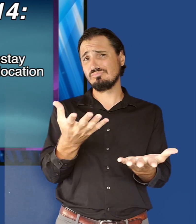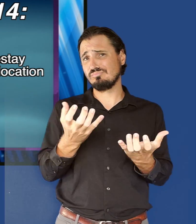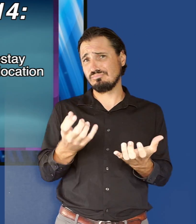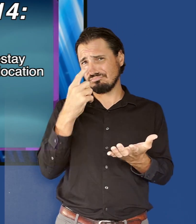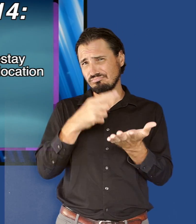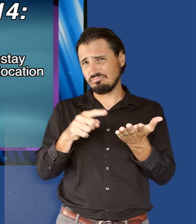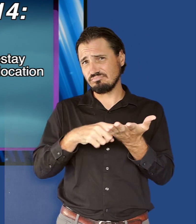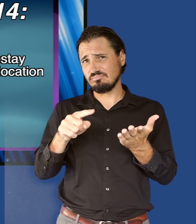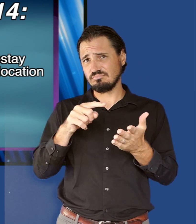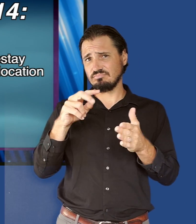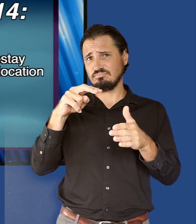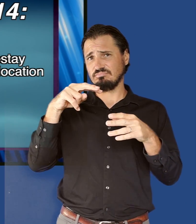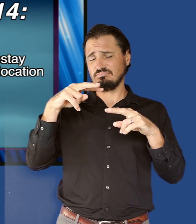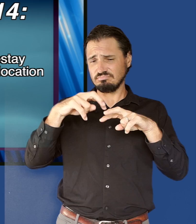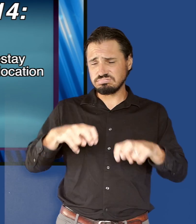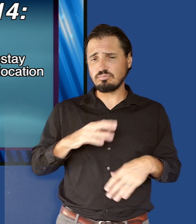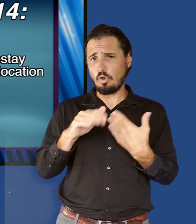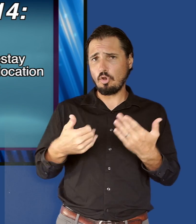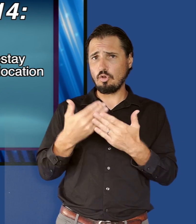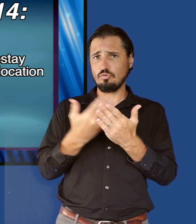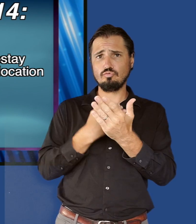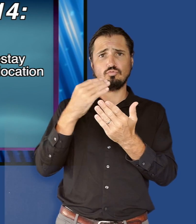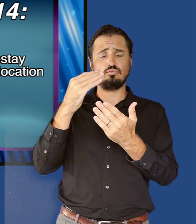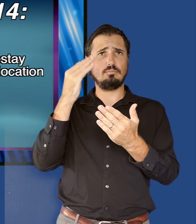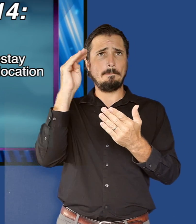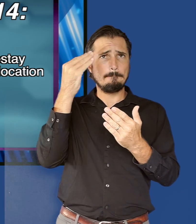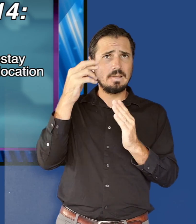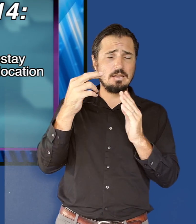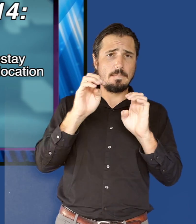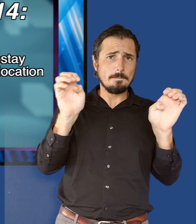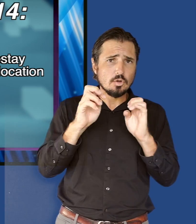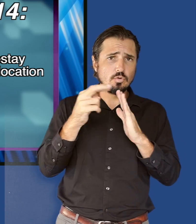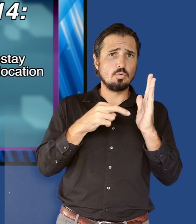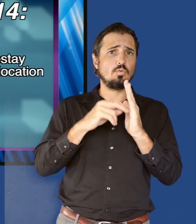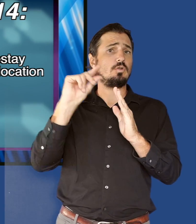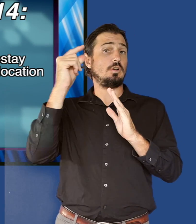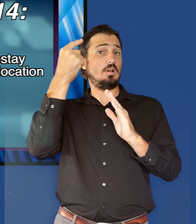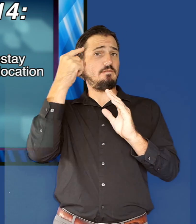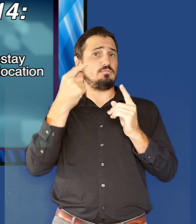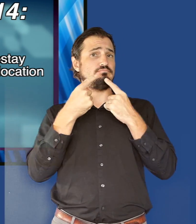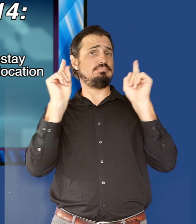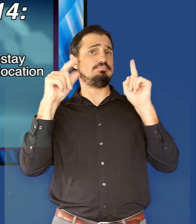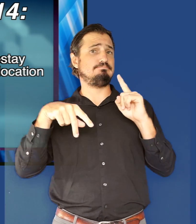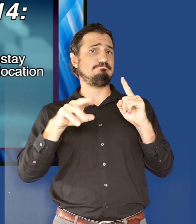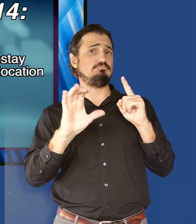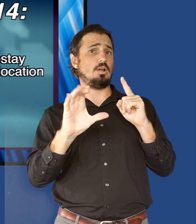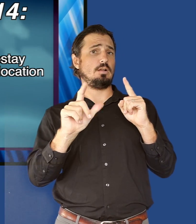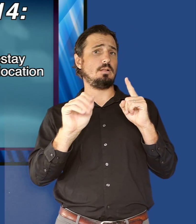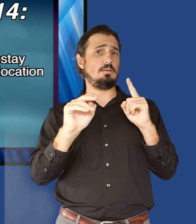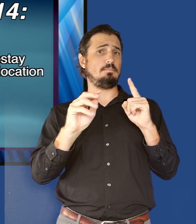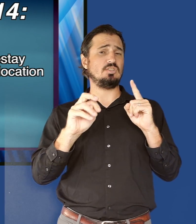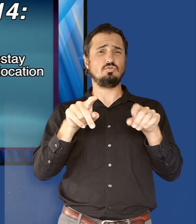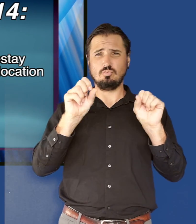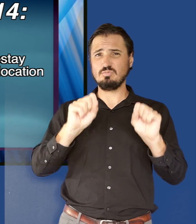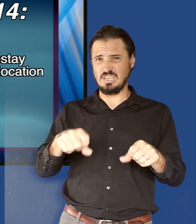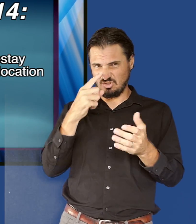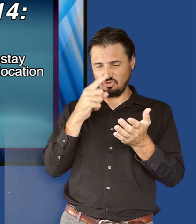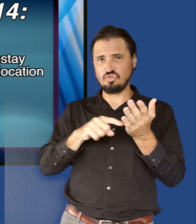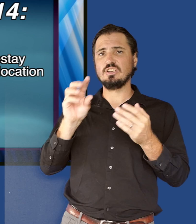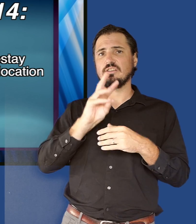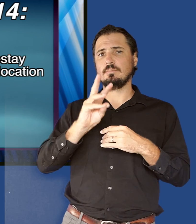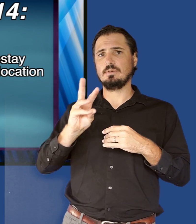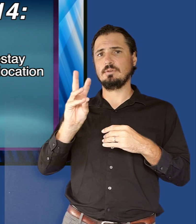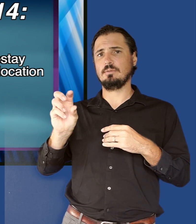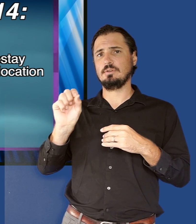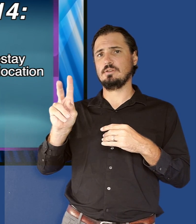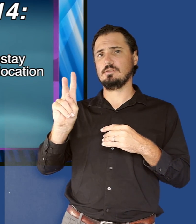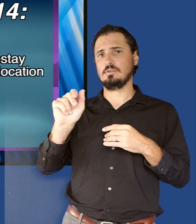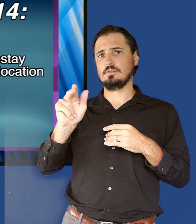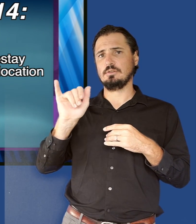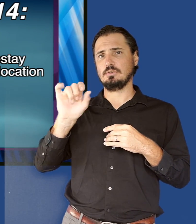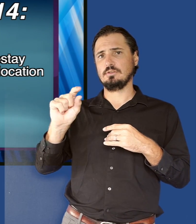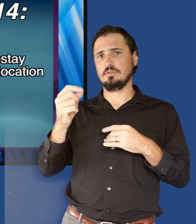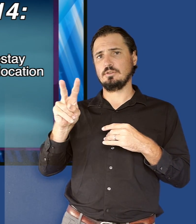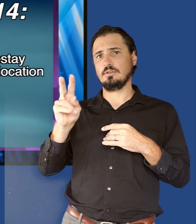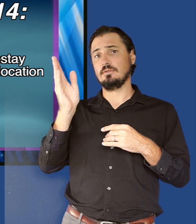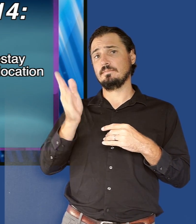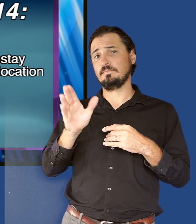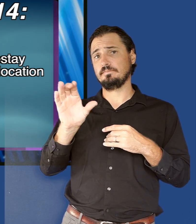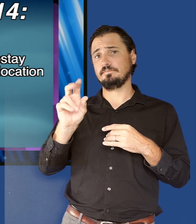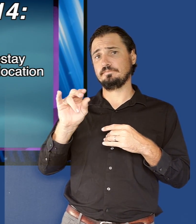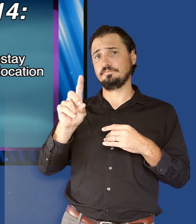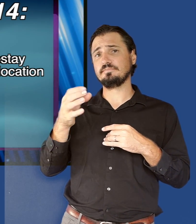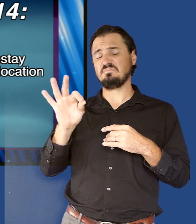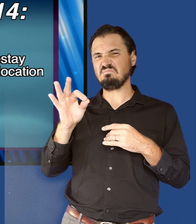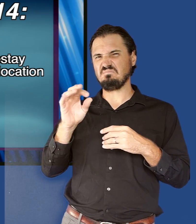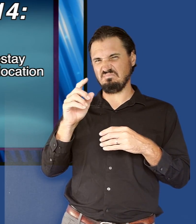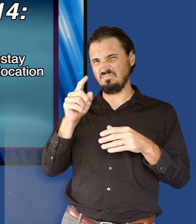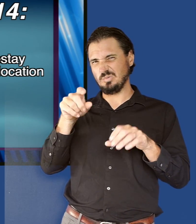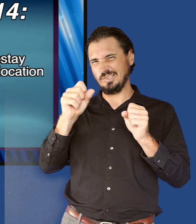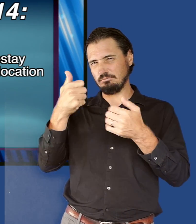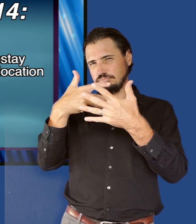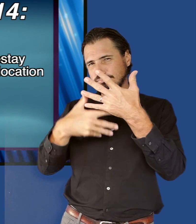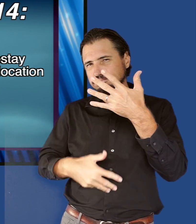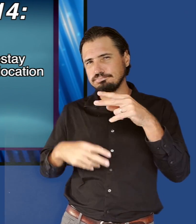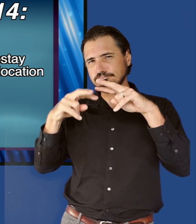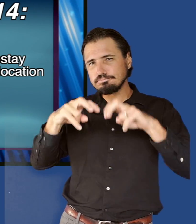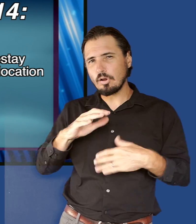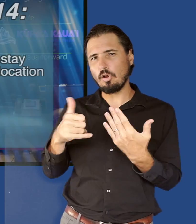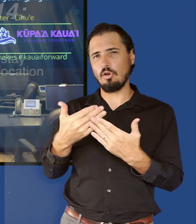To view all of the Governor’s proclamations and the Mayor’s emergency rules, please visit the KEMA website at www.kauai.gov/COVID-19.